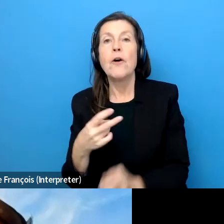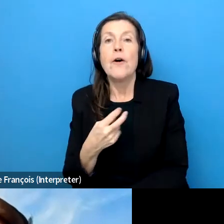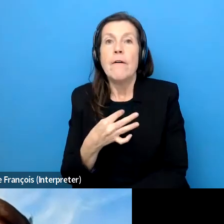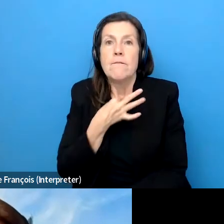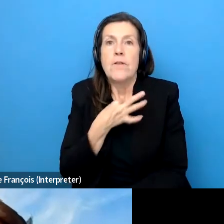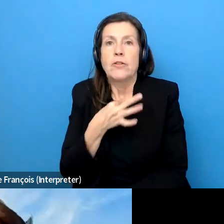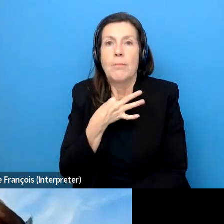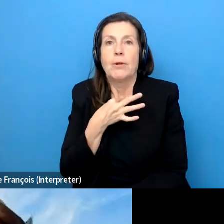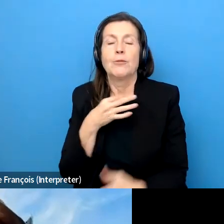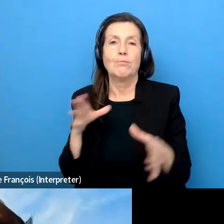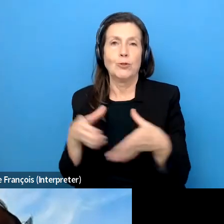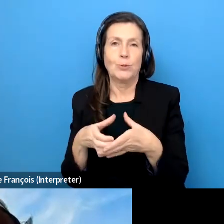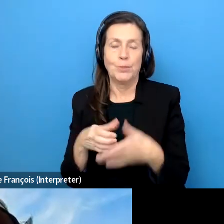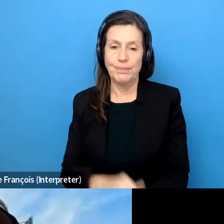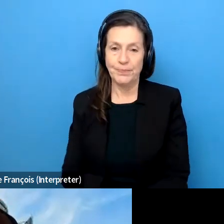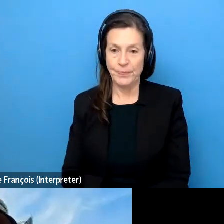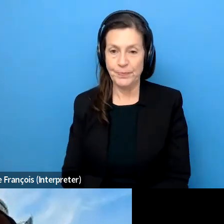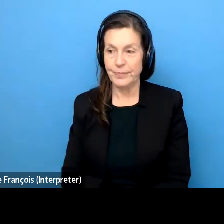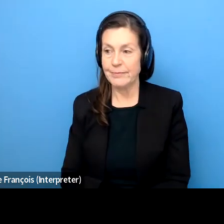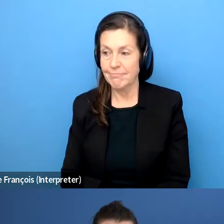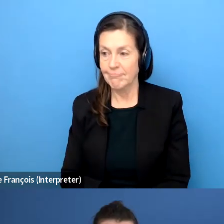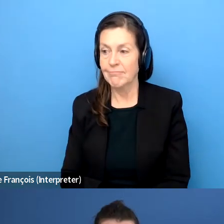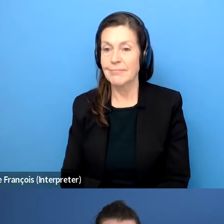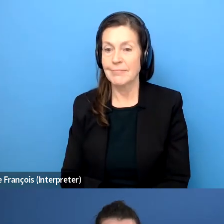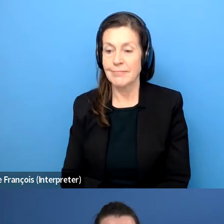Thank you so much for your intervention